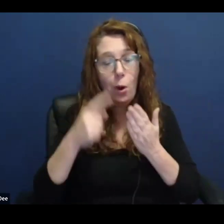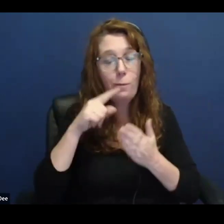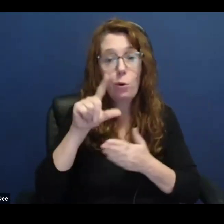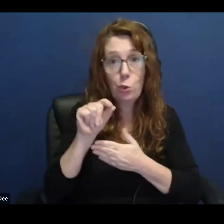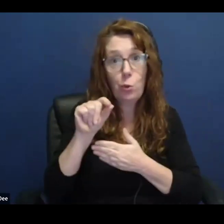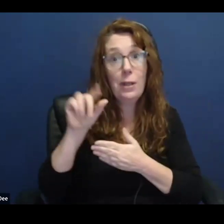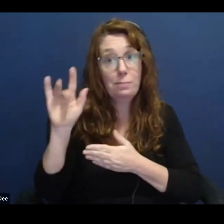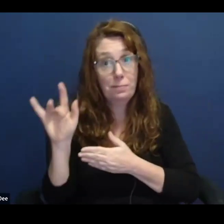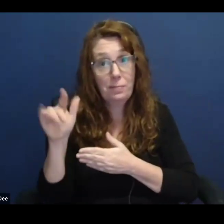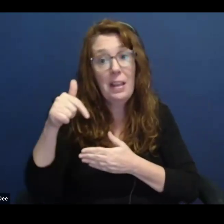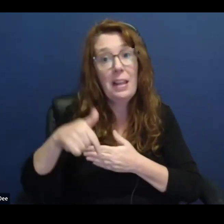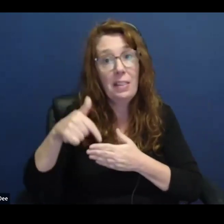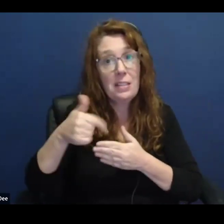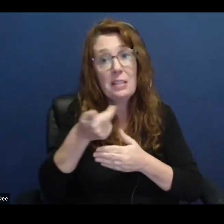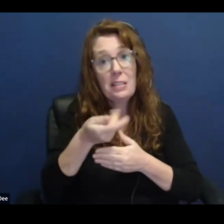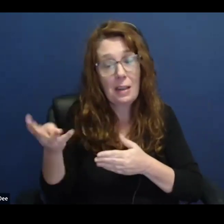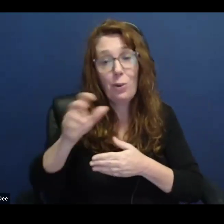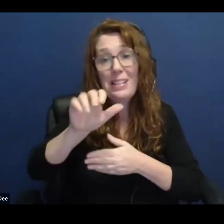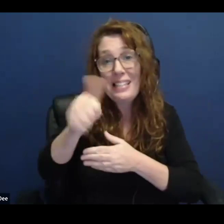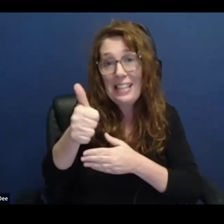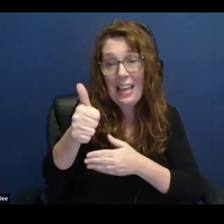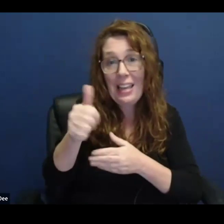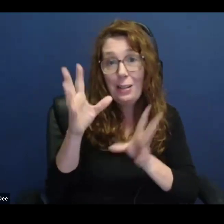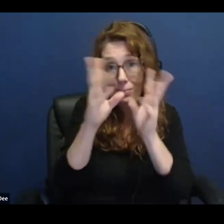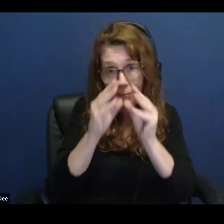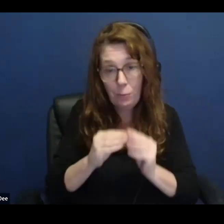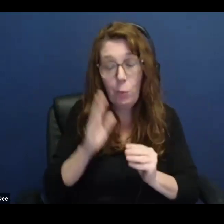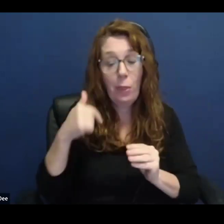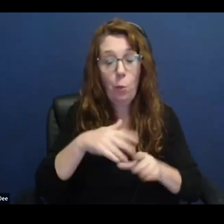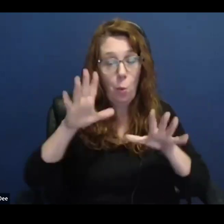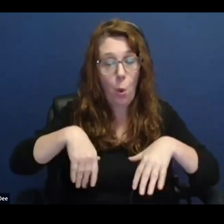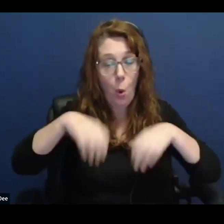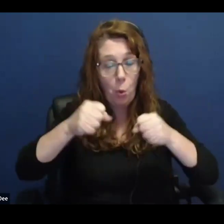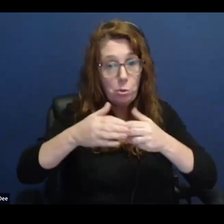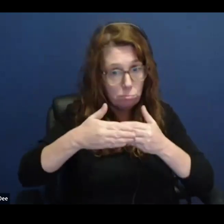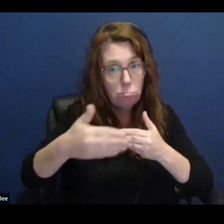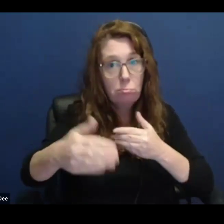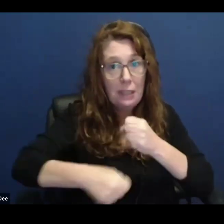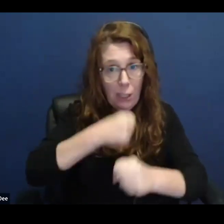this is a series of 10 webinars that we will host over the course of the year, one each